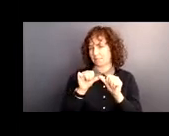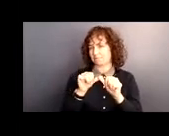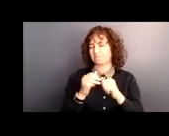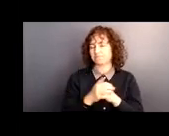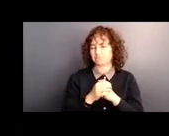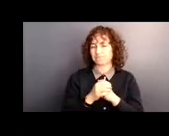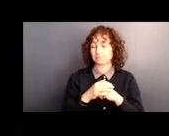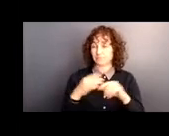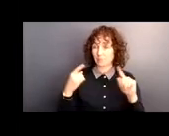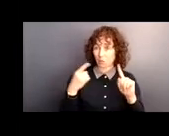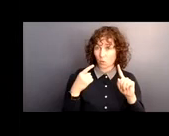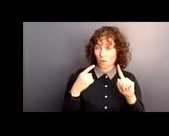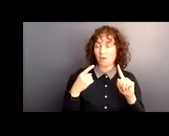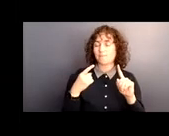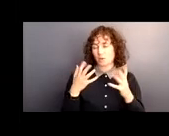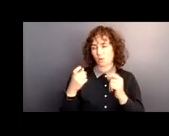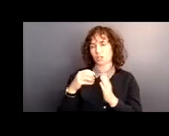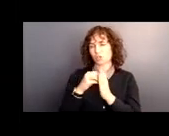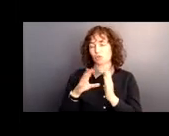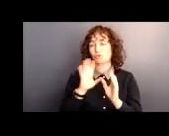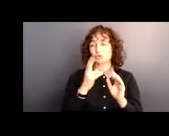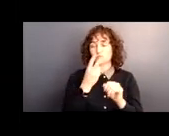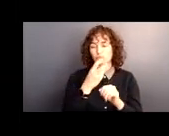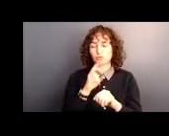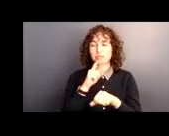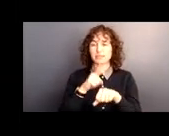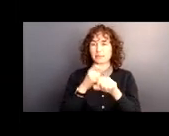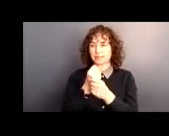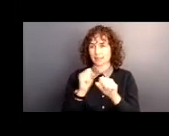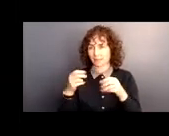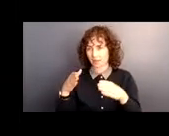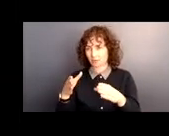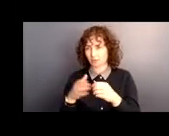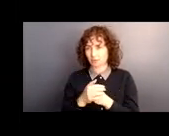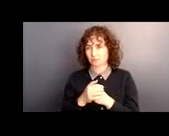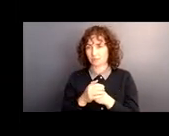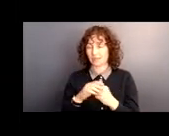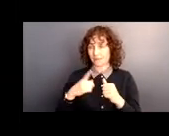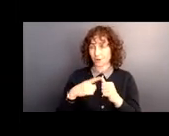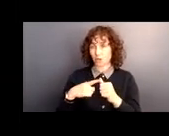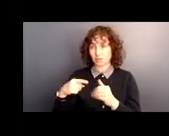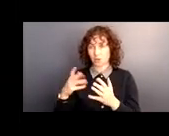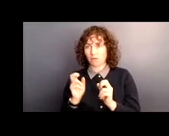My goal was to have students move in a timely and safe manner. So at first they wanted to rush and run